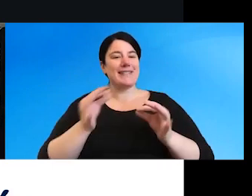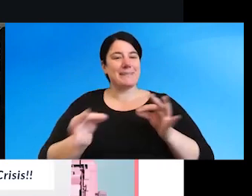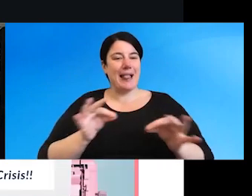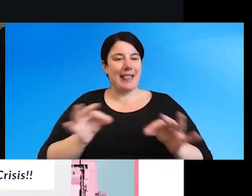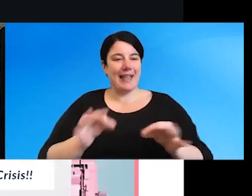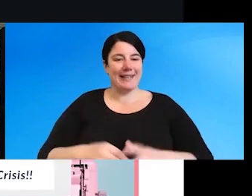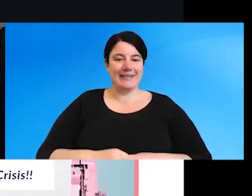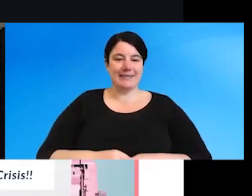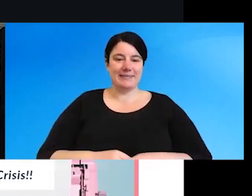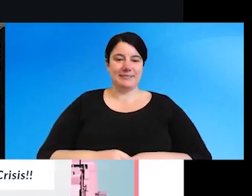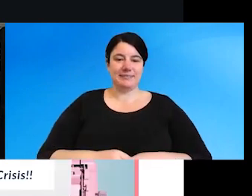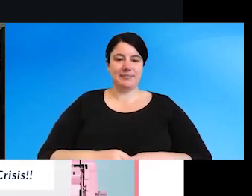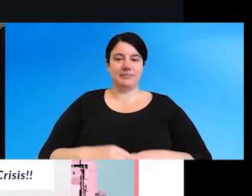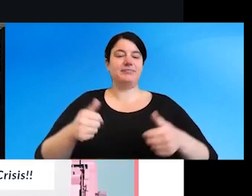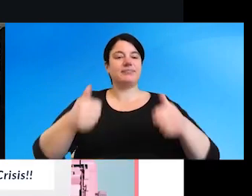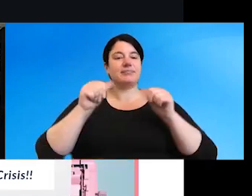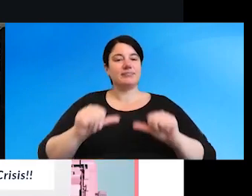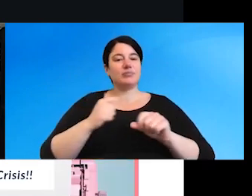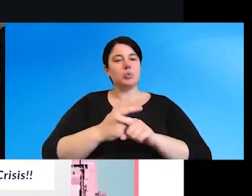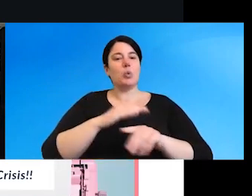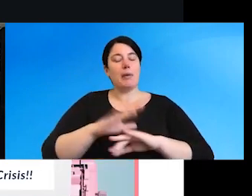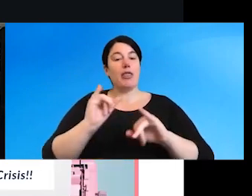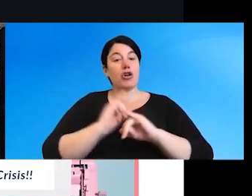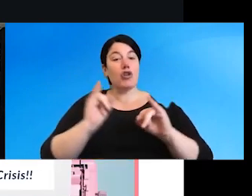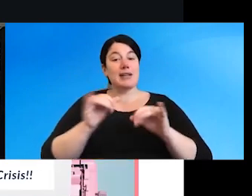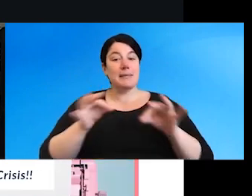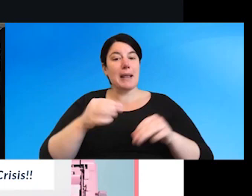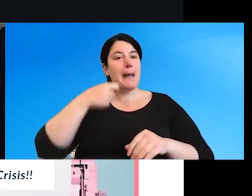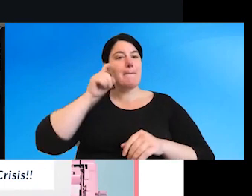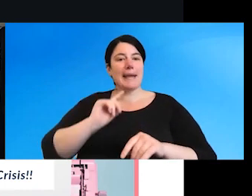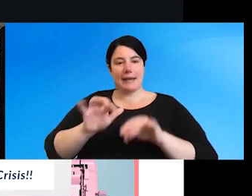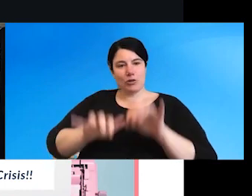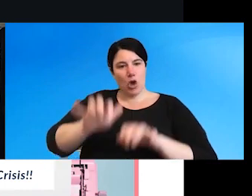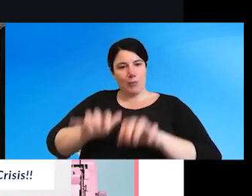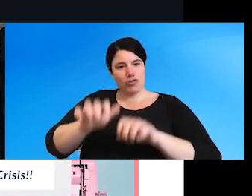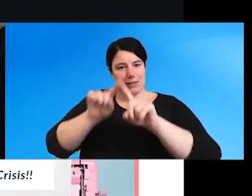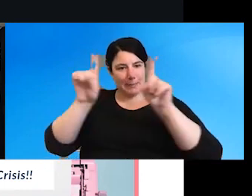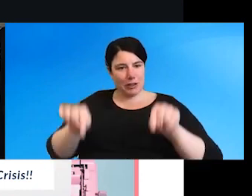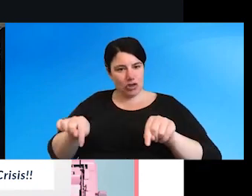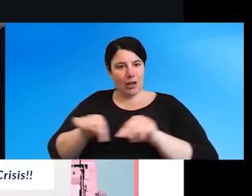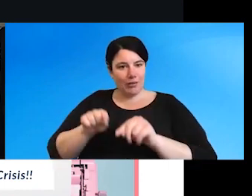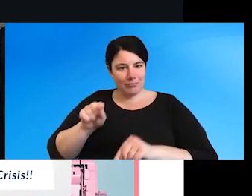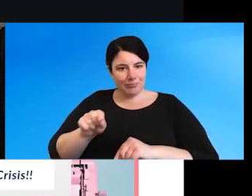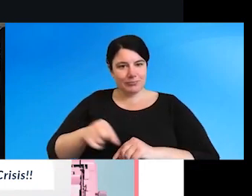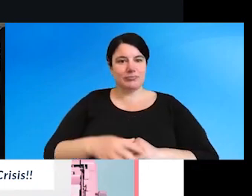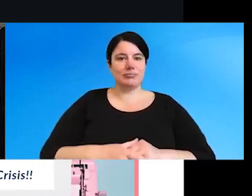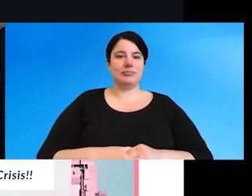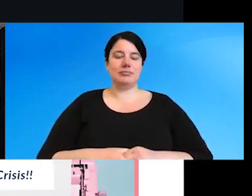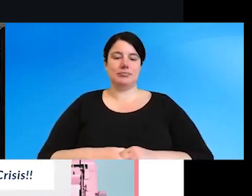This slide, we start talking about the crisis plan with a pink typewriter. What I would say,